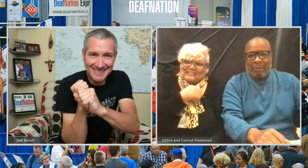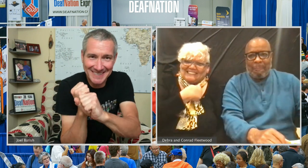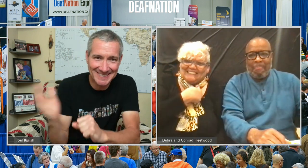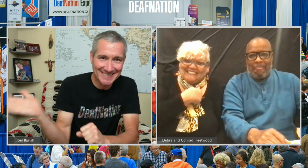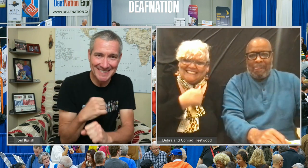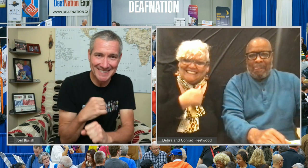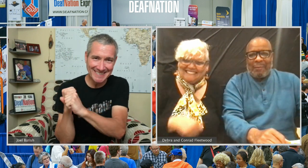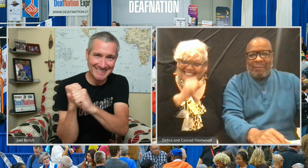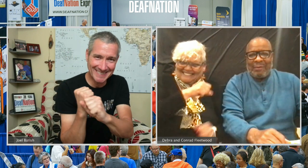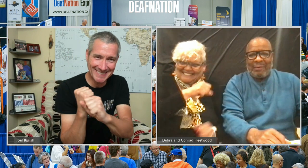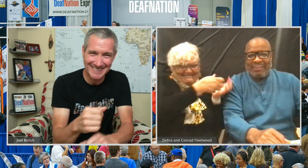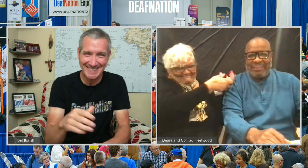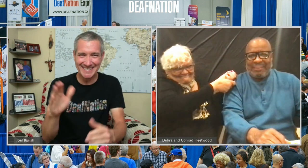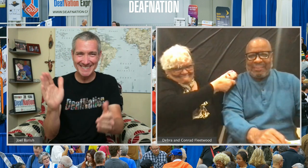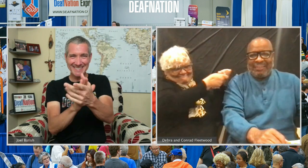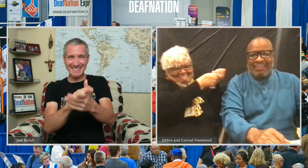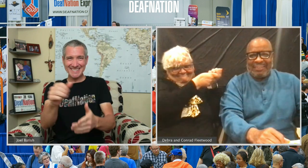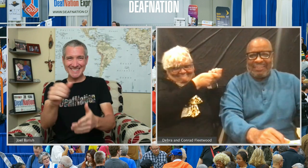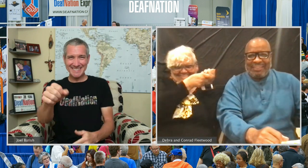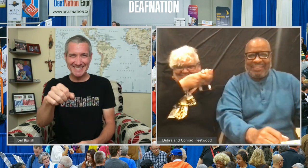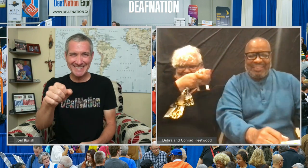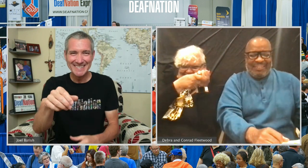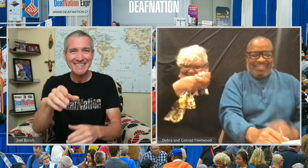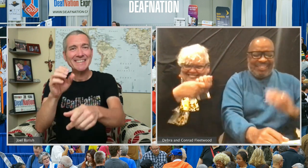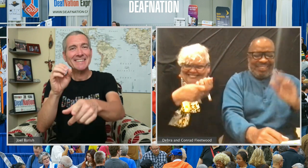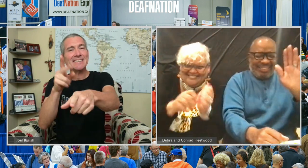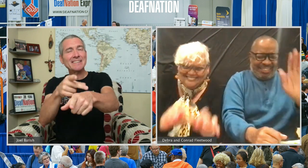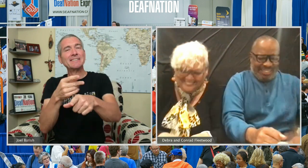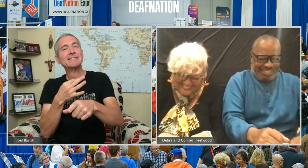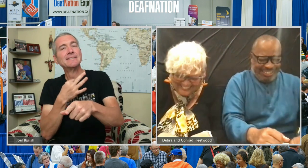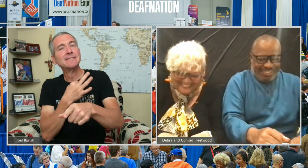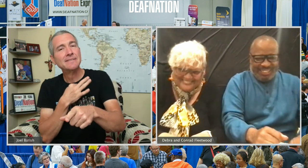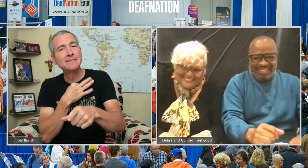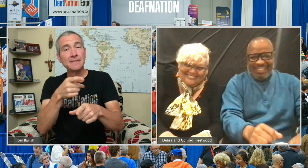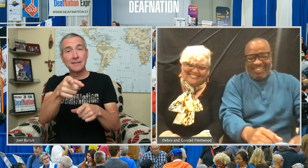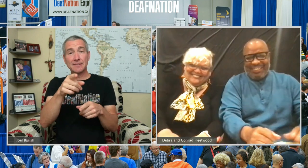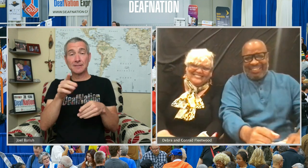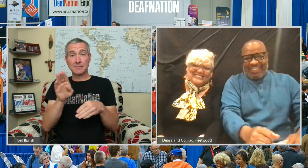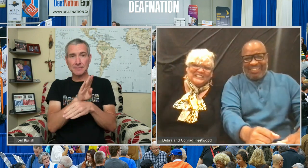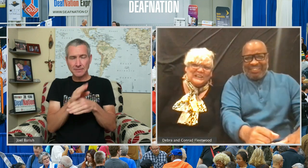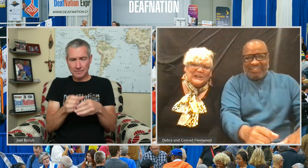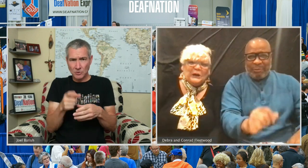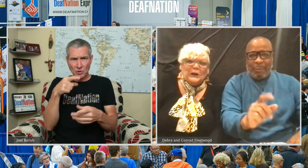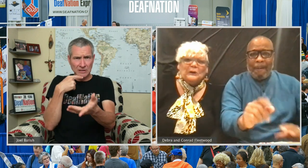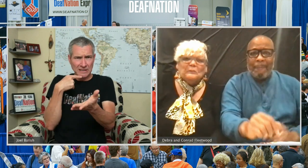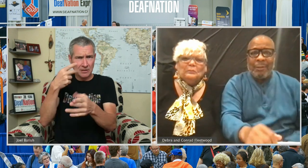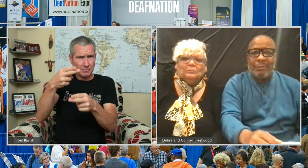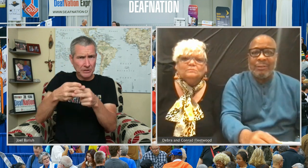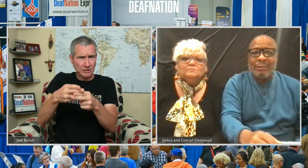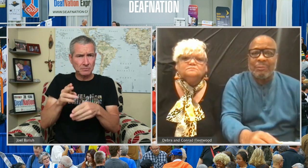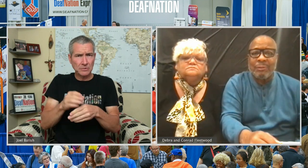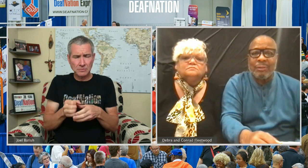You’re dragging him along with you! Yes, I'm dragging him with me. I’m wondering, you just mentioned that your